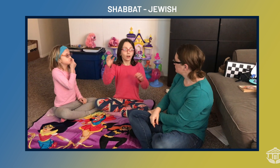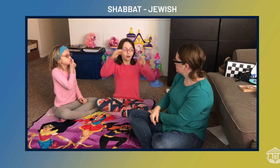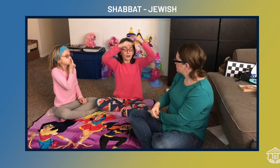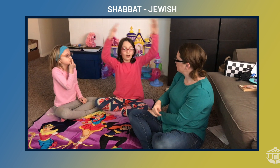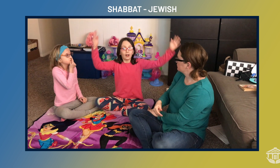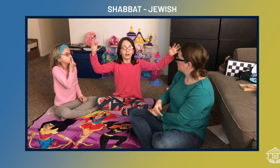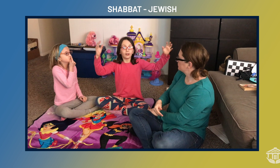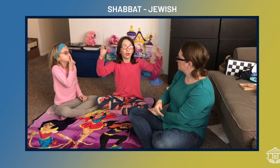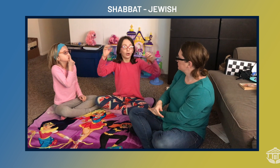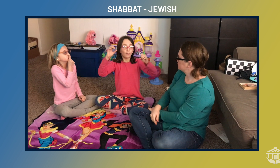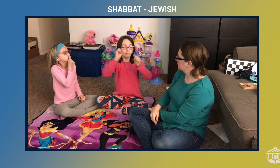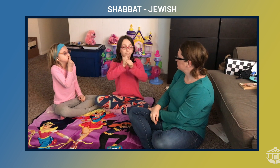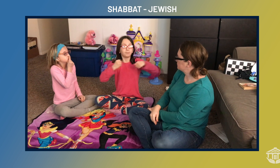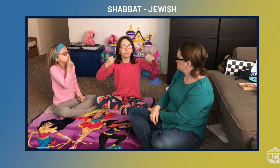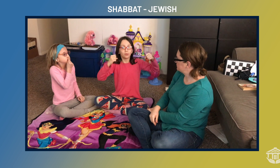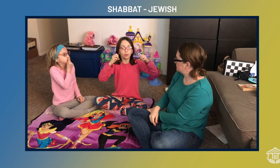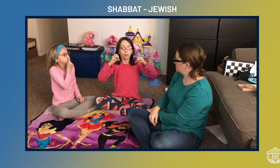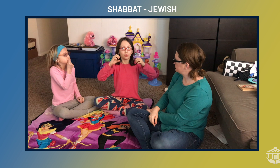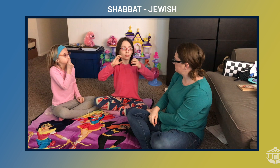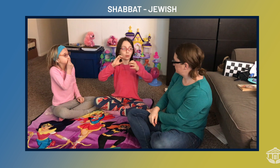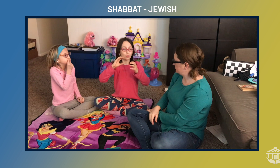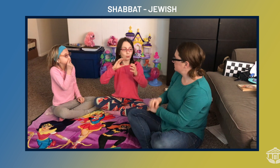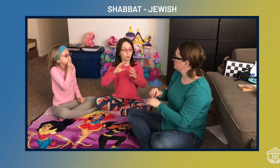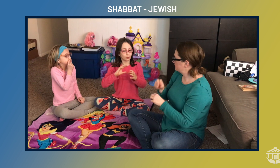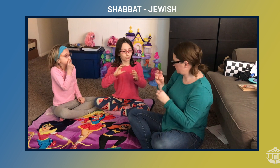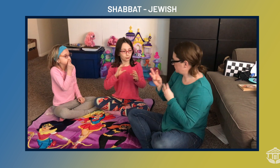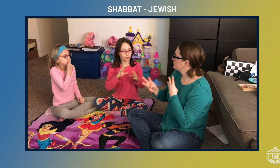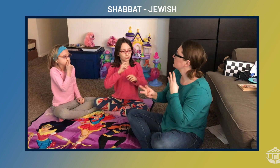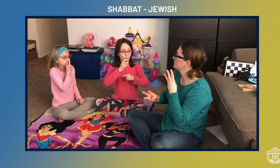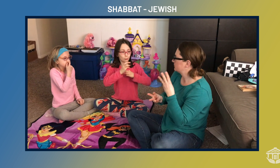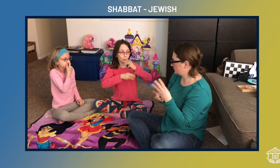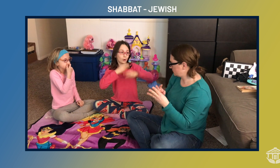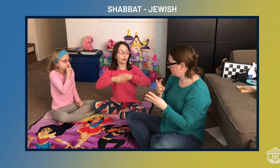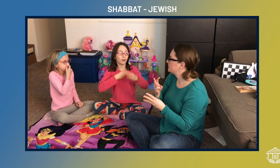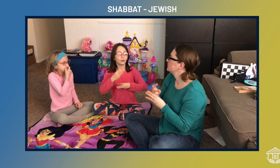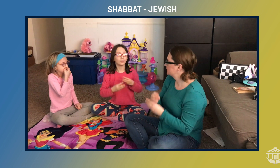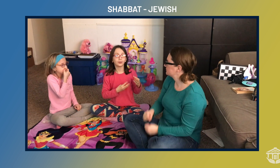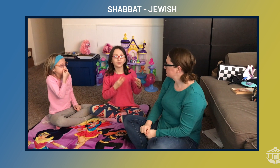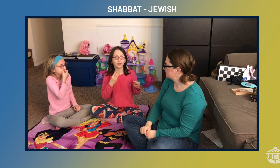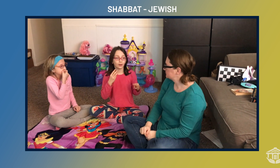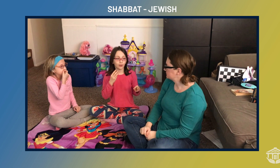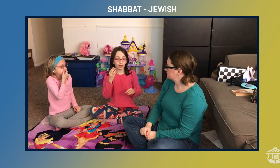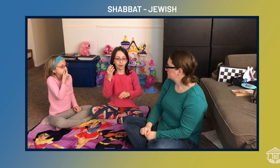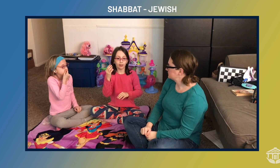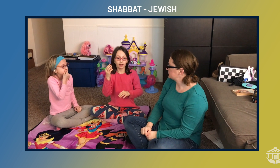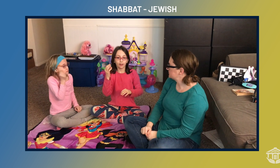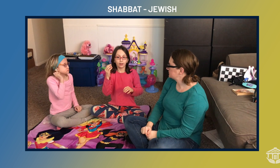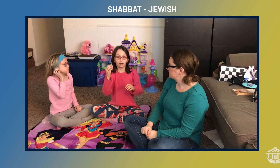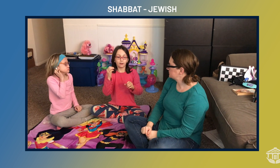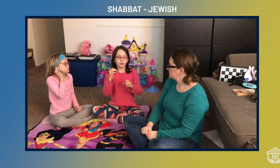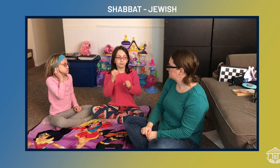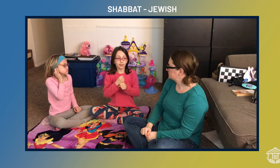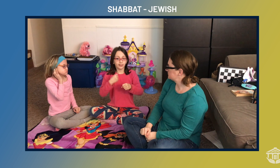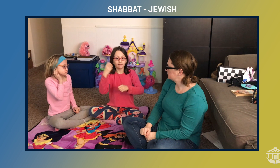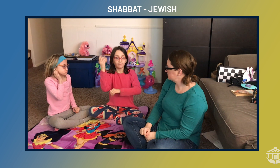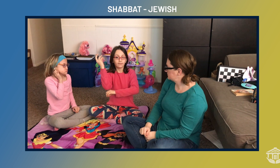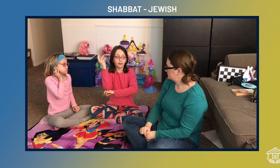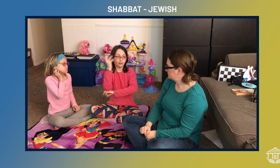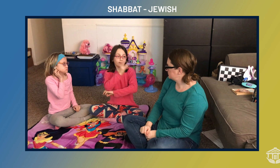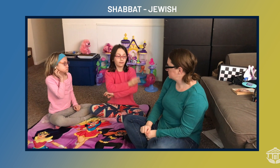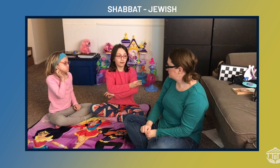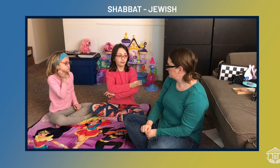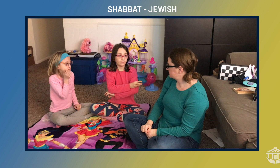Daughter: “Well, the whole world -- the whole world was created in seven days but